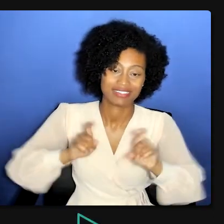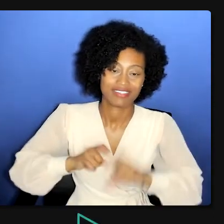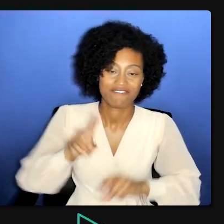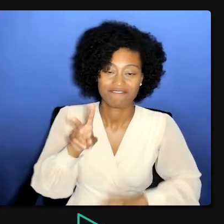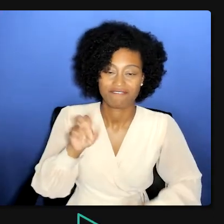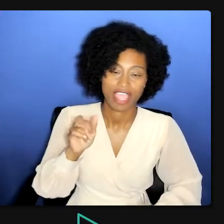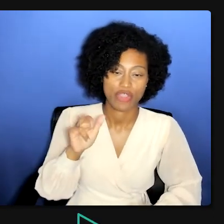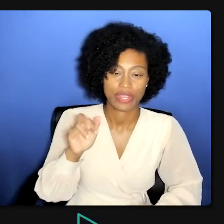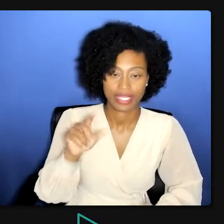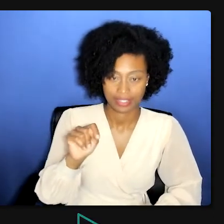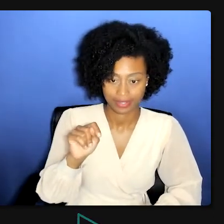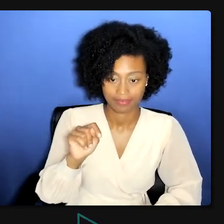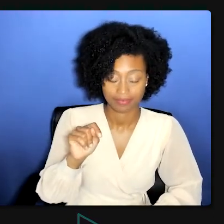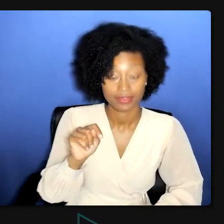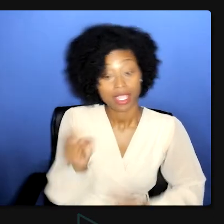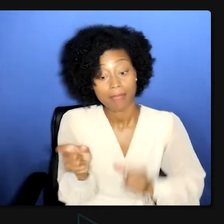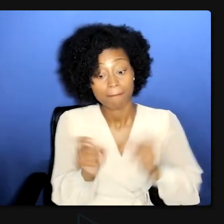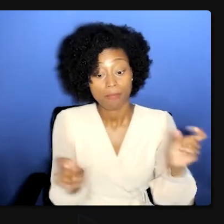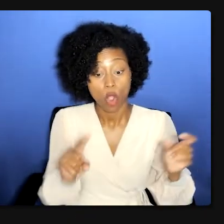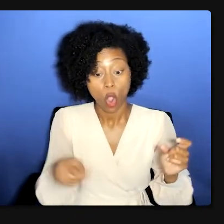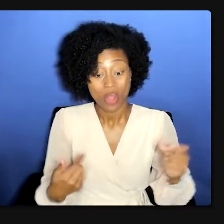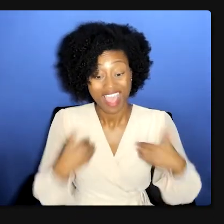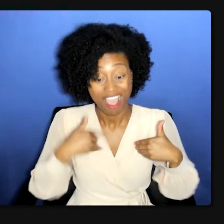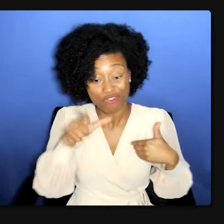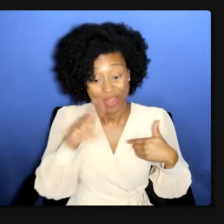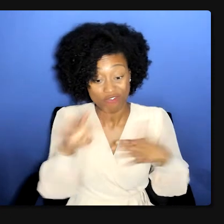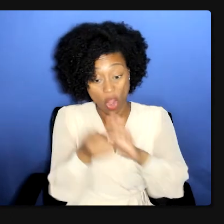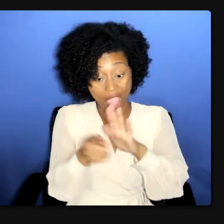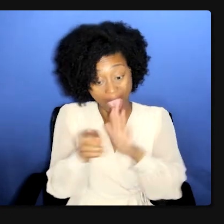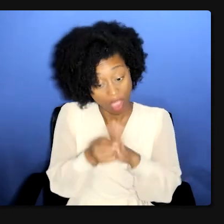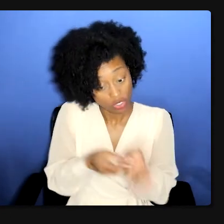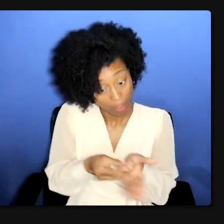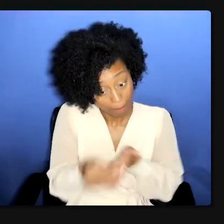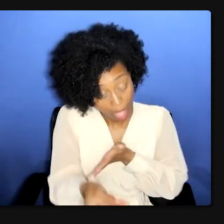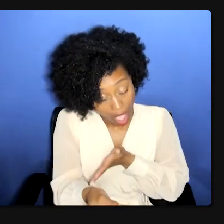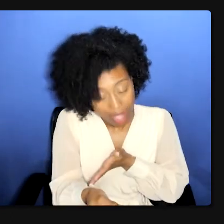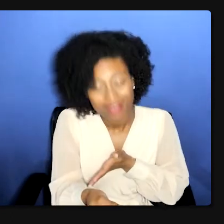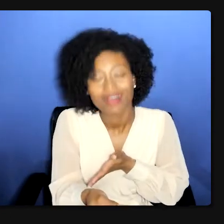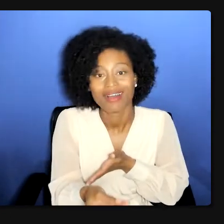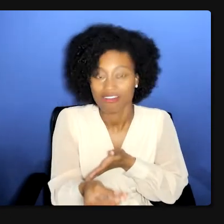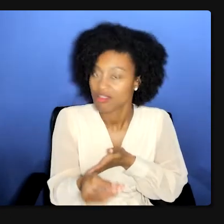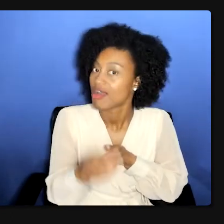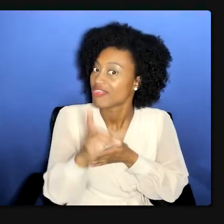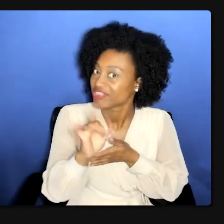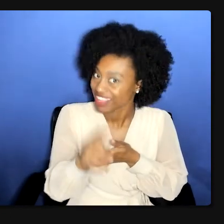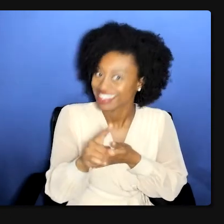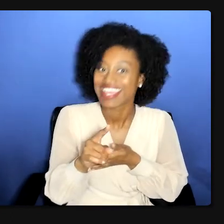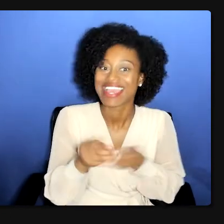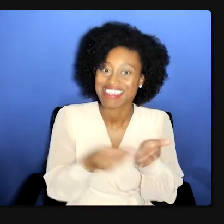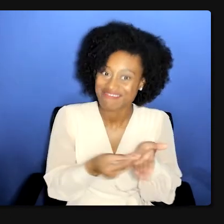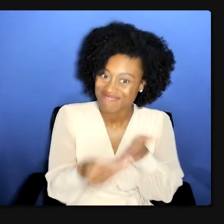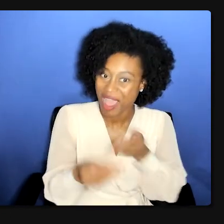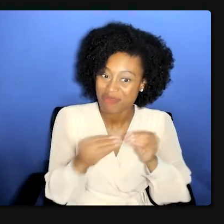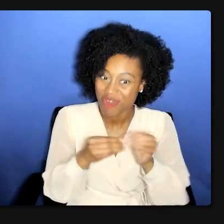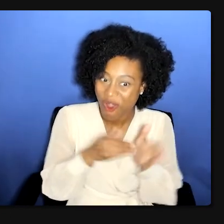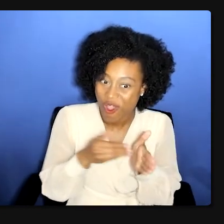So the people who only had 24 hours to make that purchase did actually purchase more.